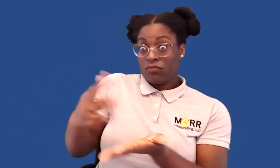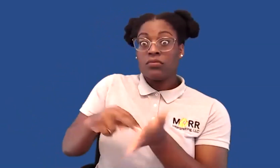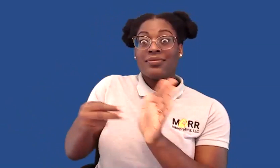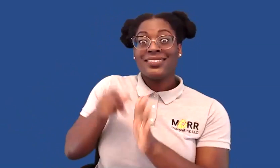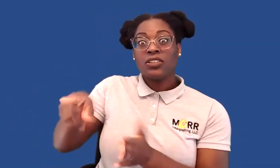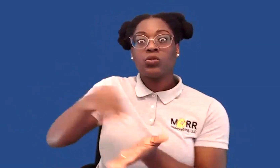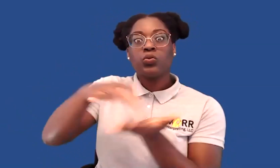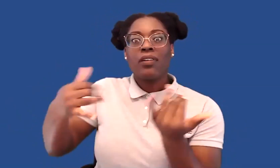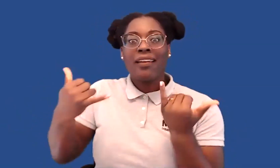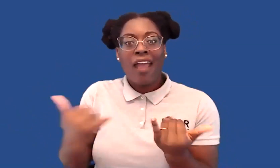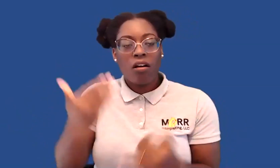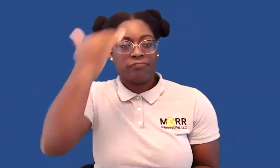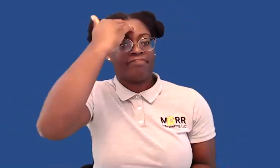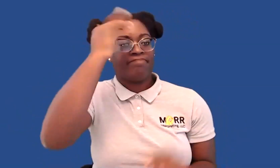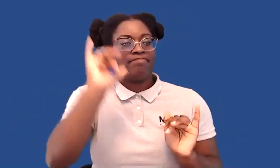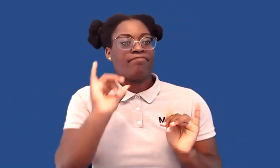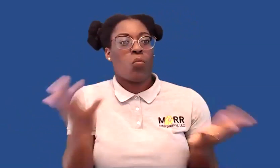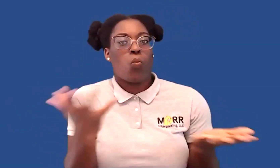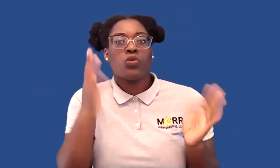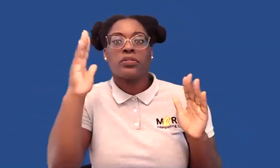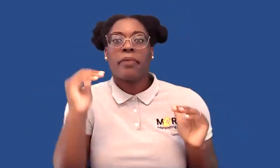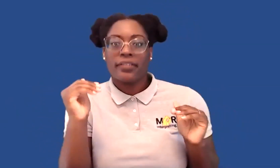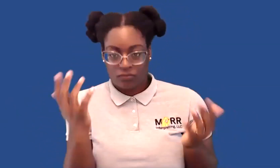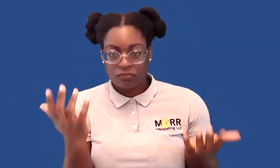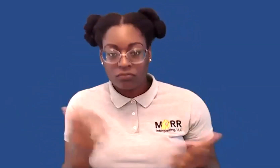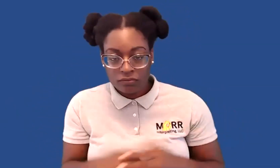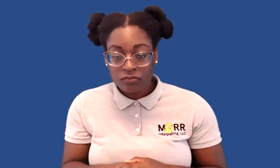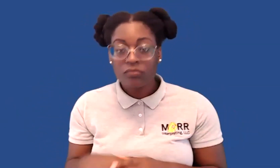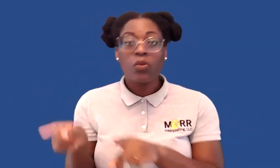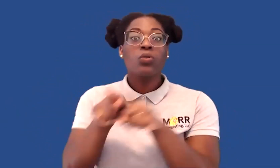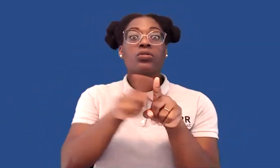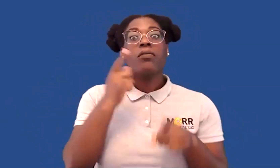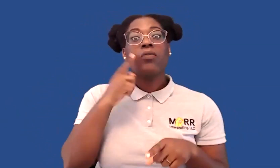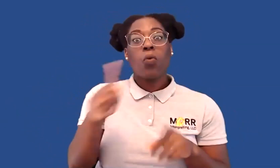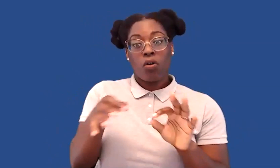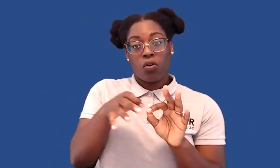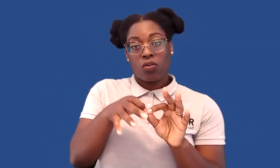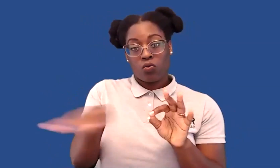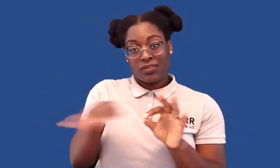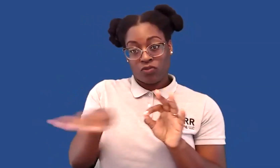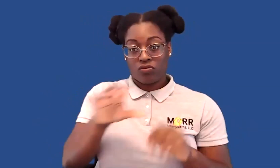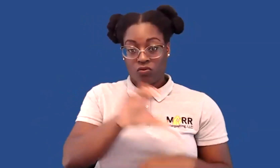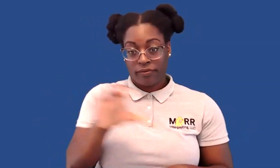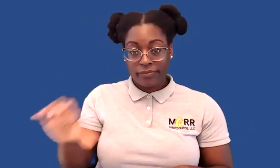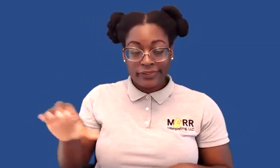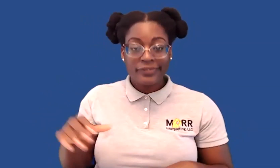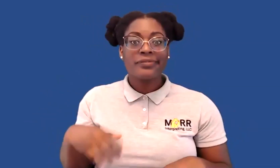whether it's screen recording in Zoom or Teams or YouTube.